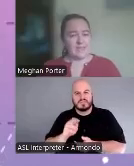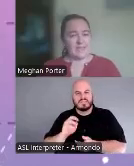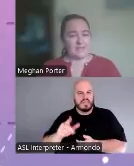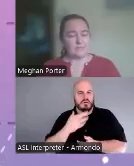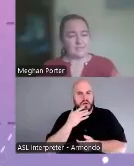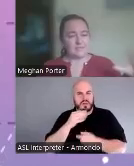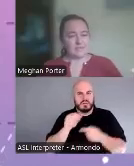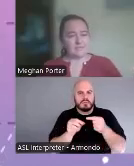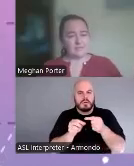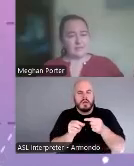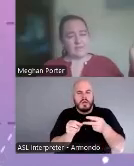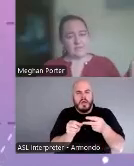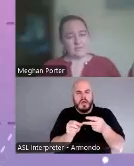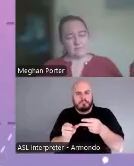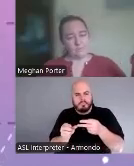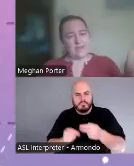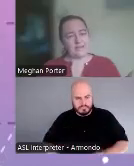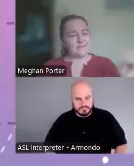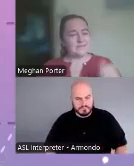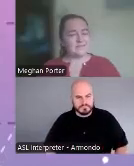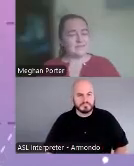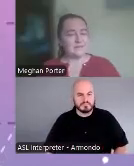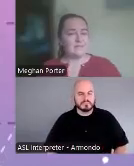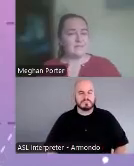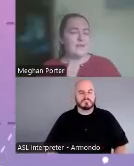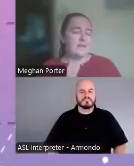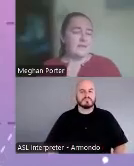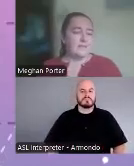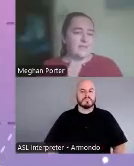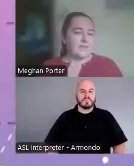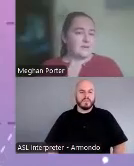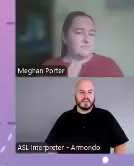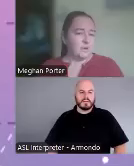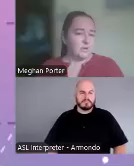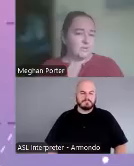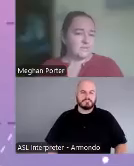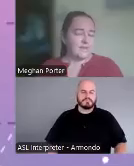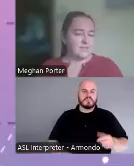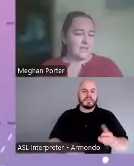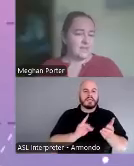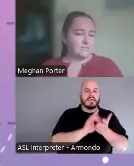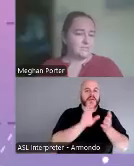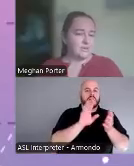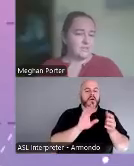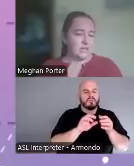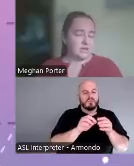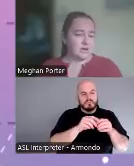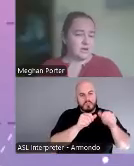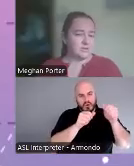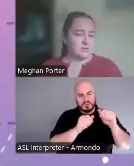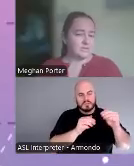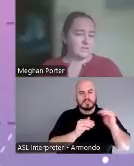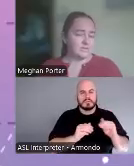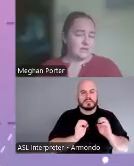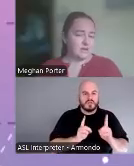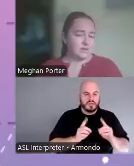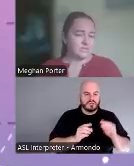And we have, on the y-axis, the kickoff posts, educational posts, shared articles, stock posts,